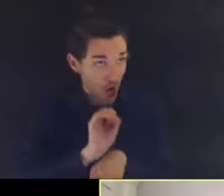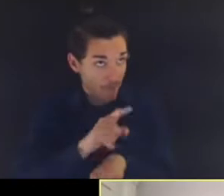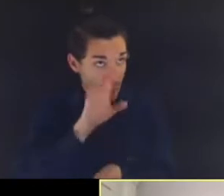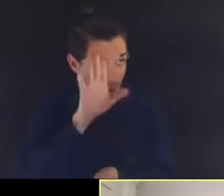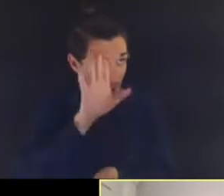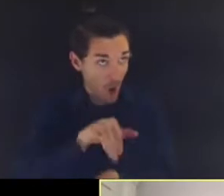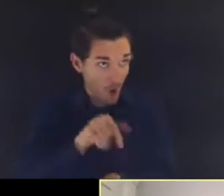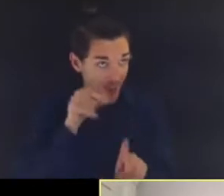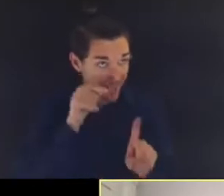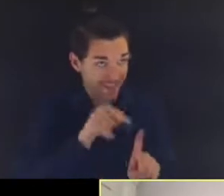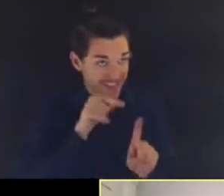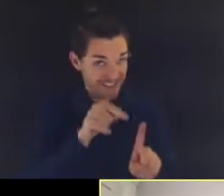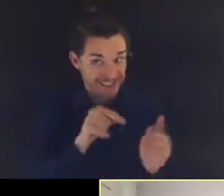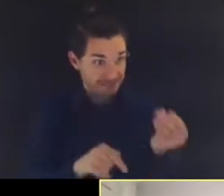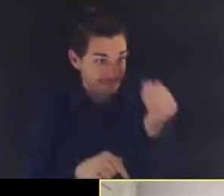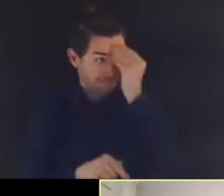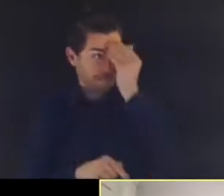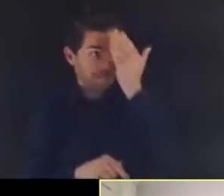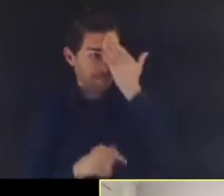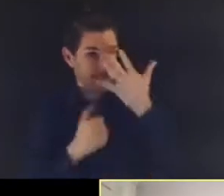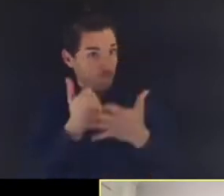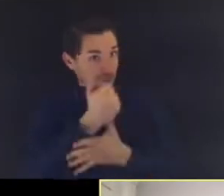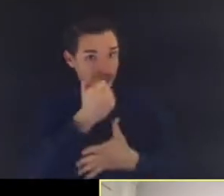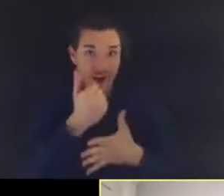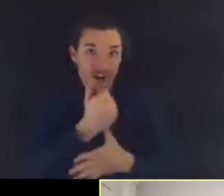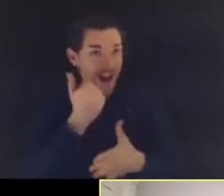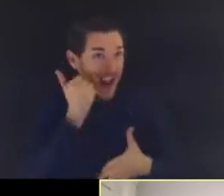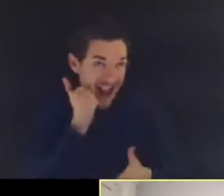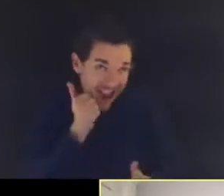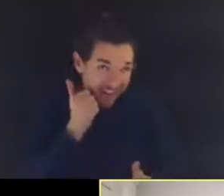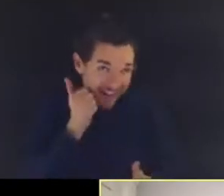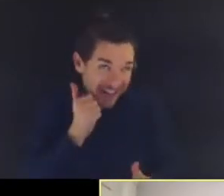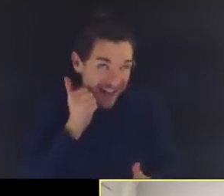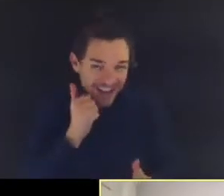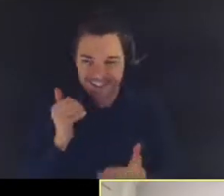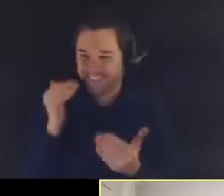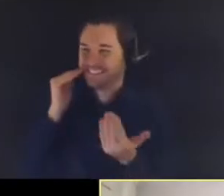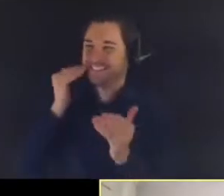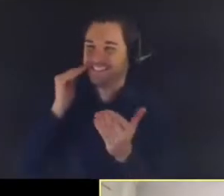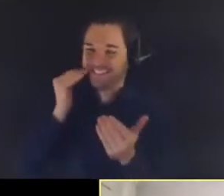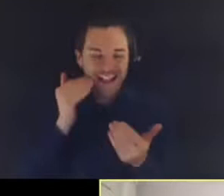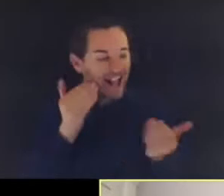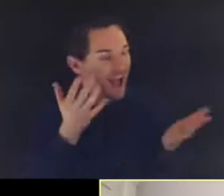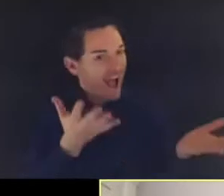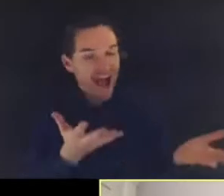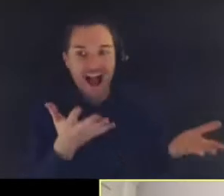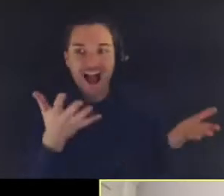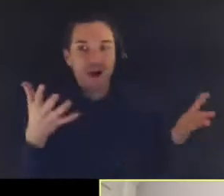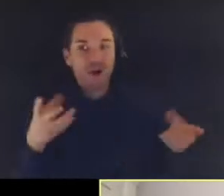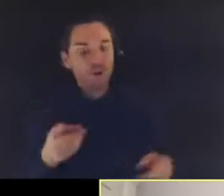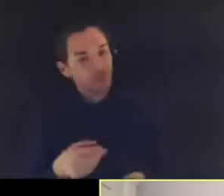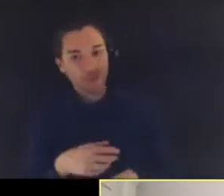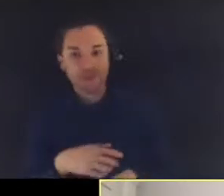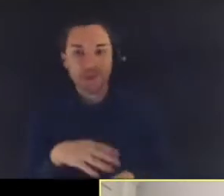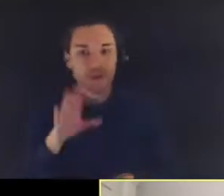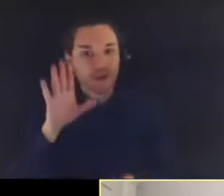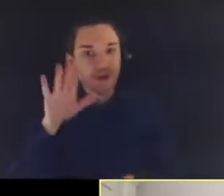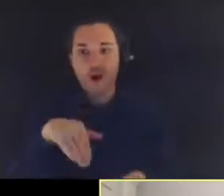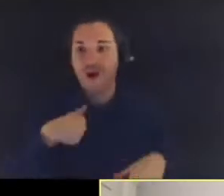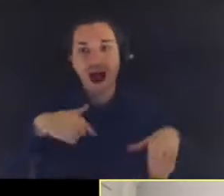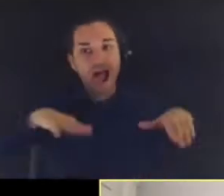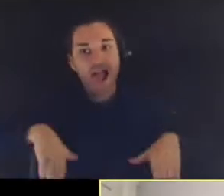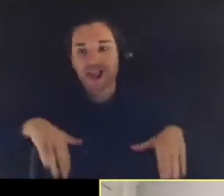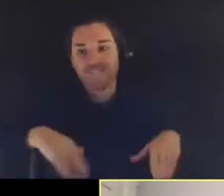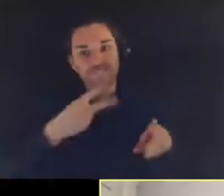single day? I have not quite figured out yet to be totally honest. Every job application